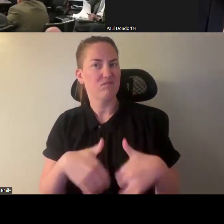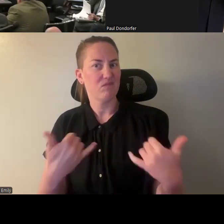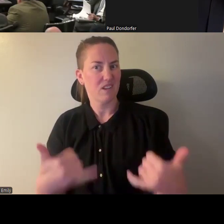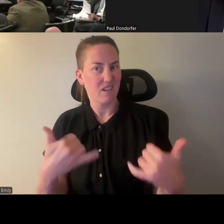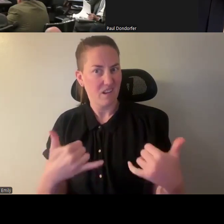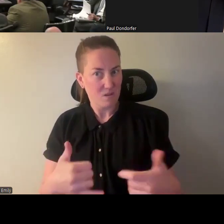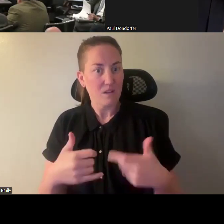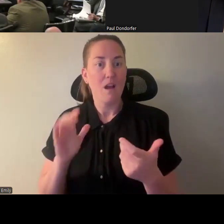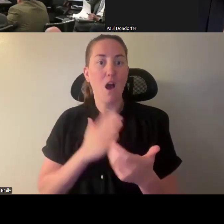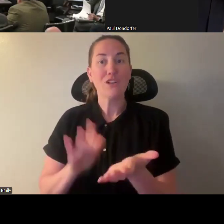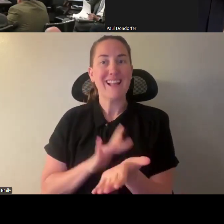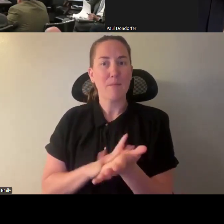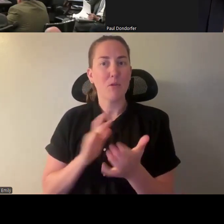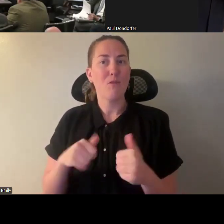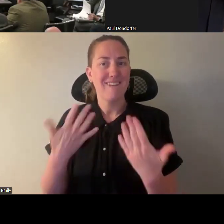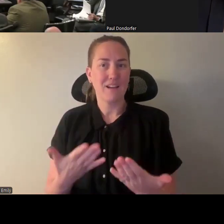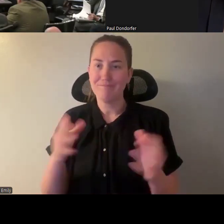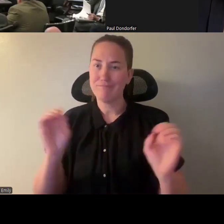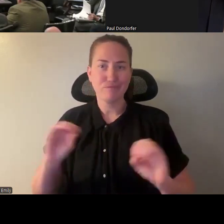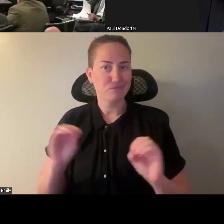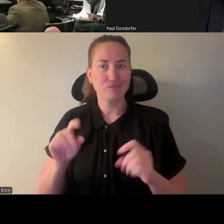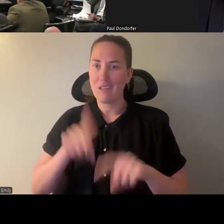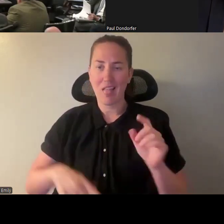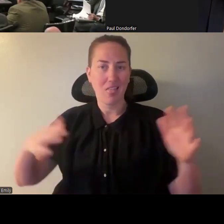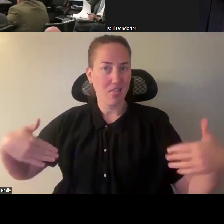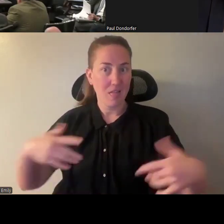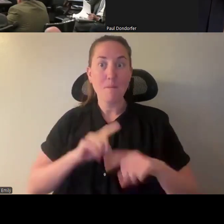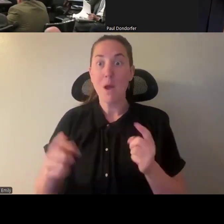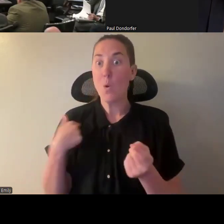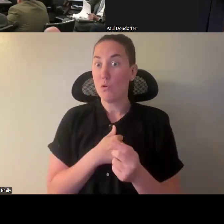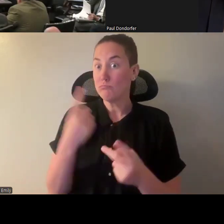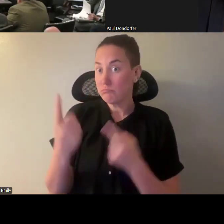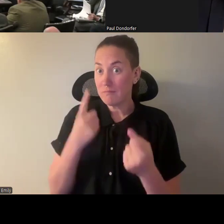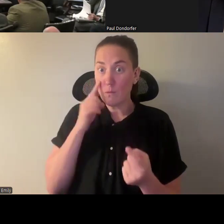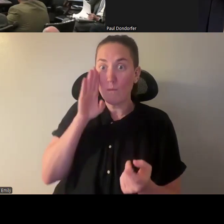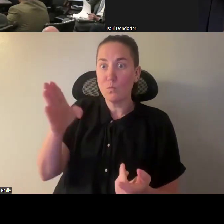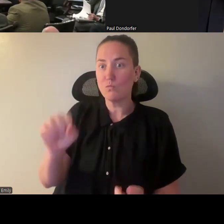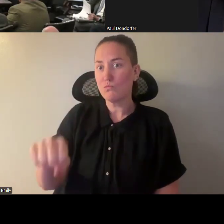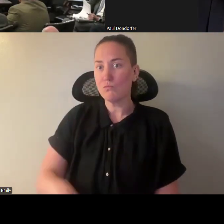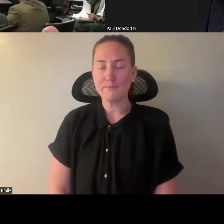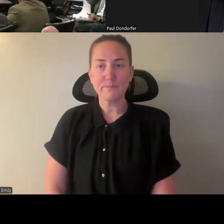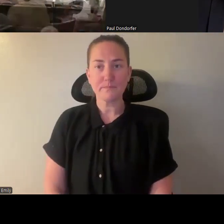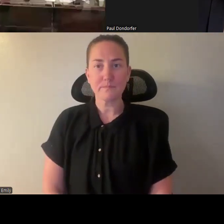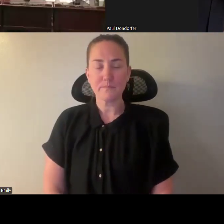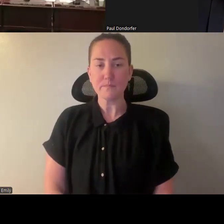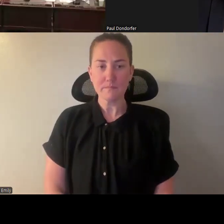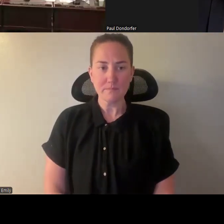provider we do not have that feature but that is something that we're considering in the future